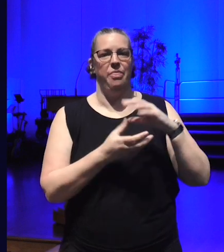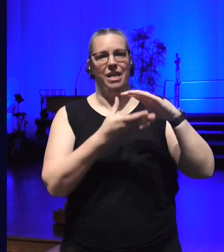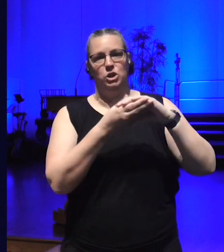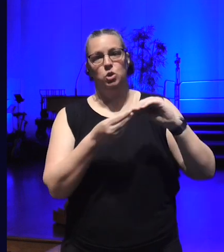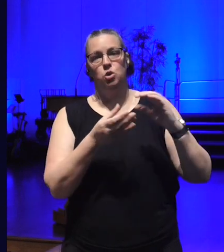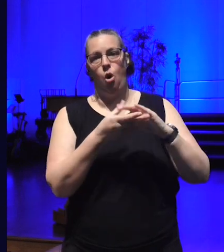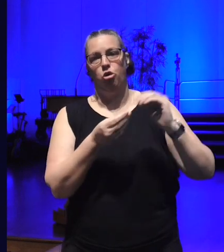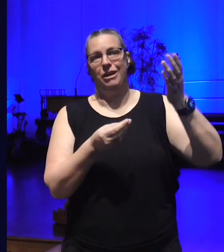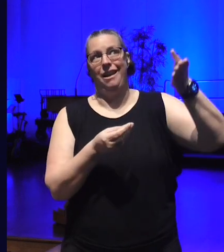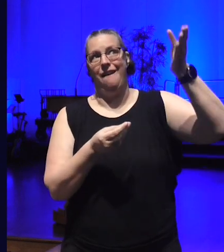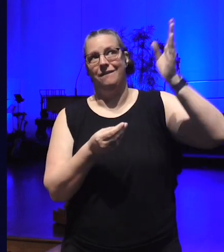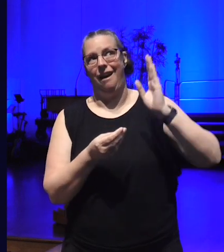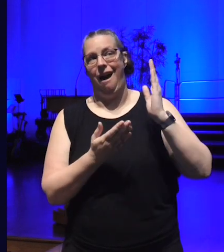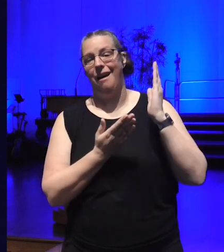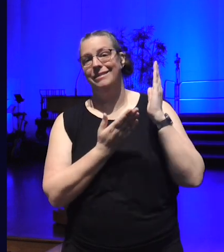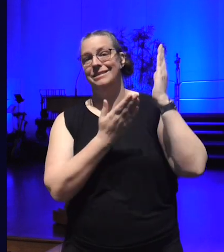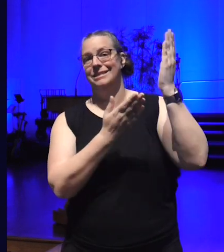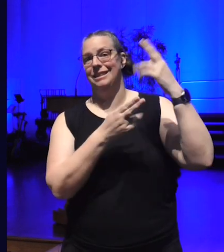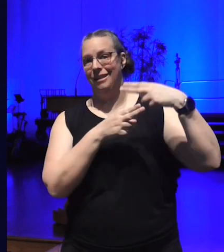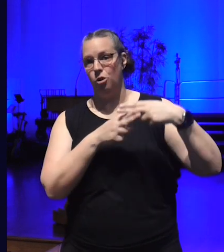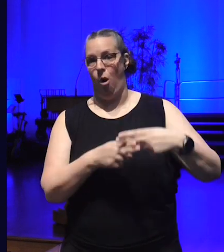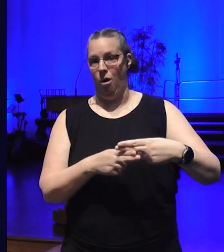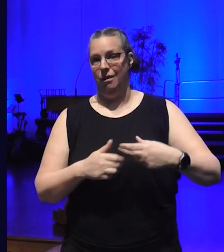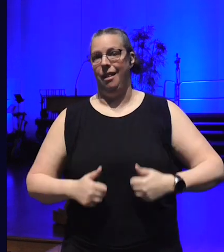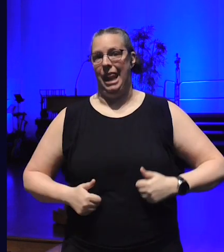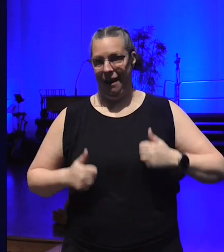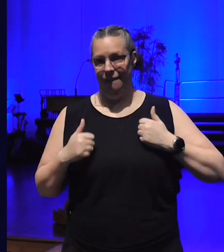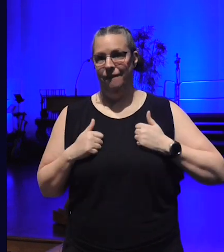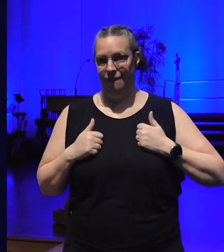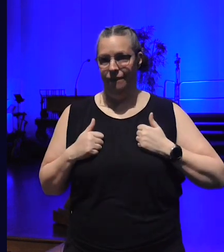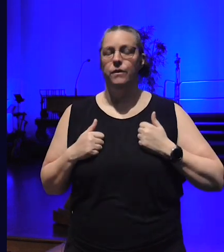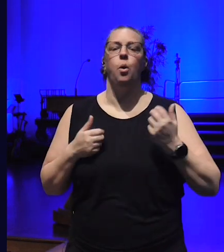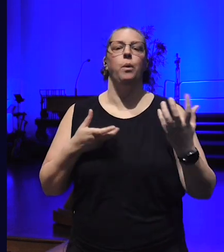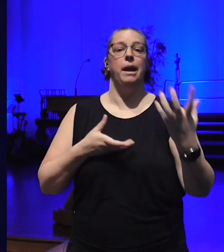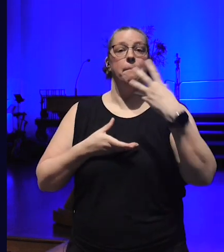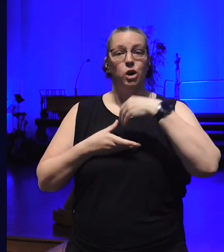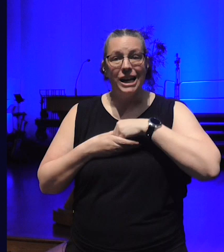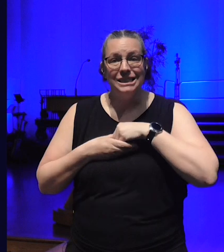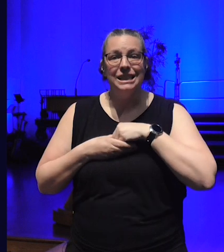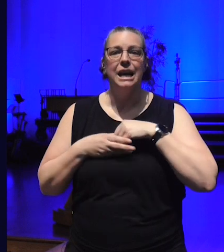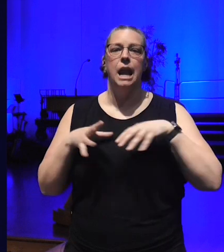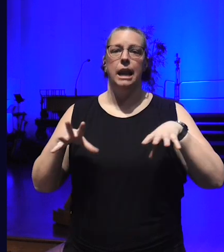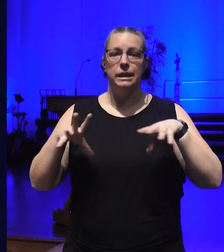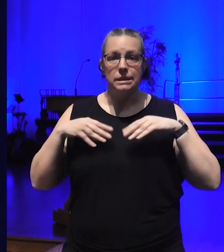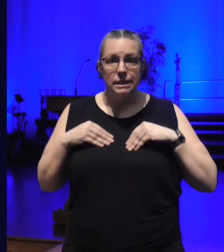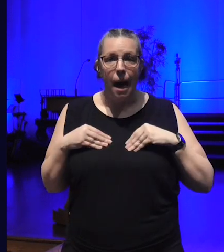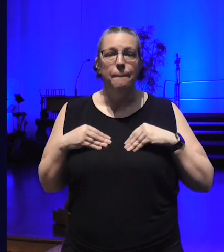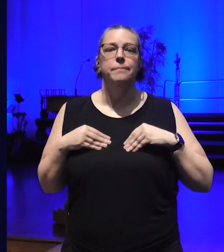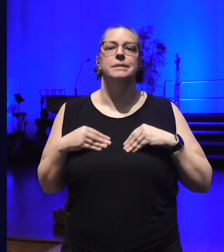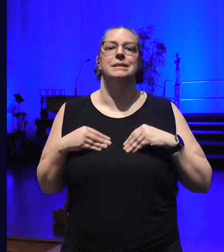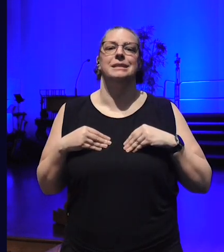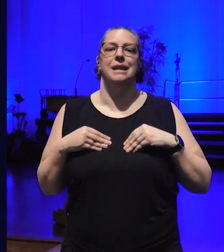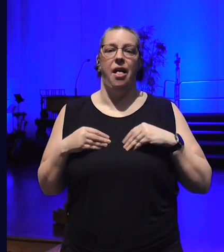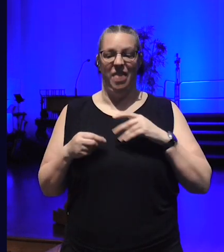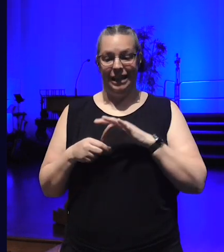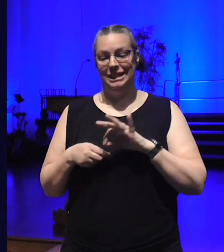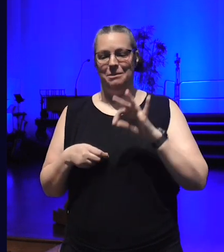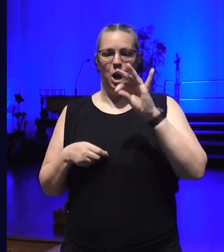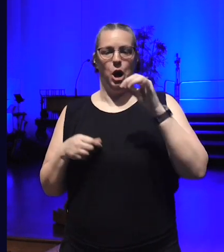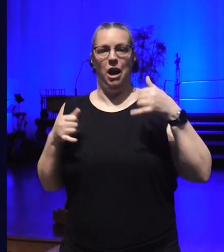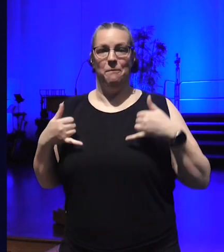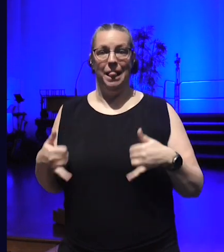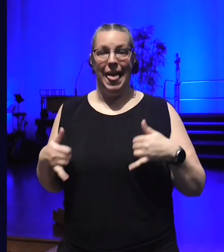life may we embrace it may we embody it may we accept a spirit of play and creativity and